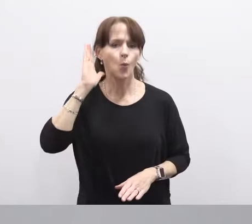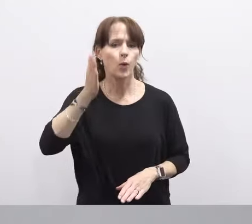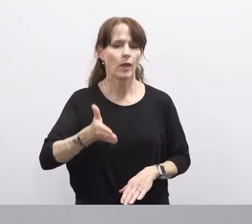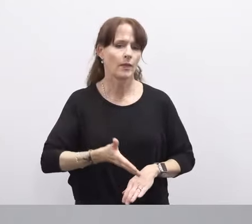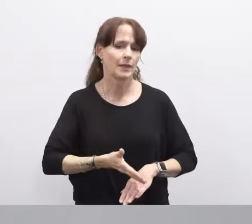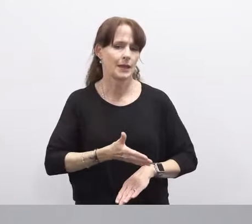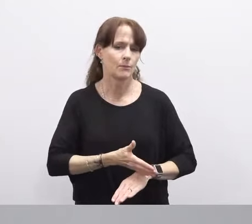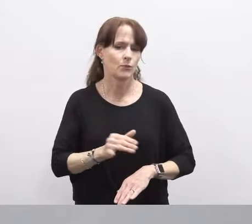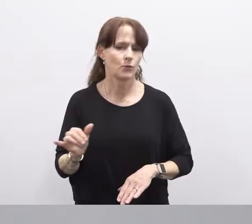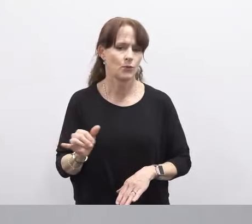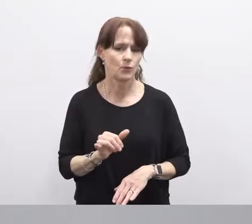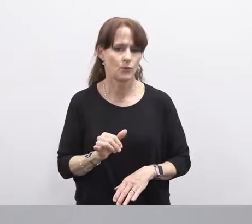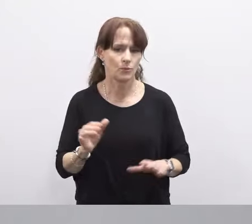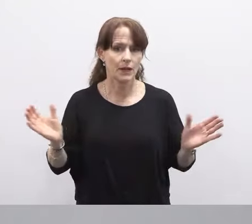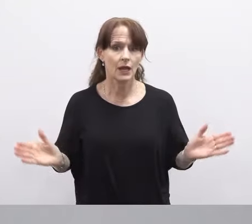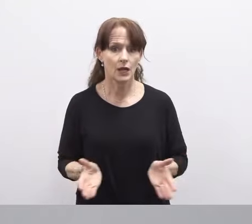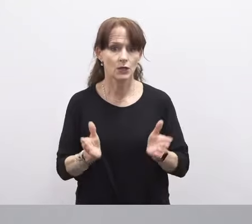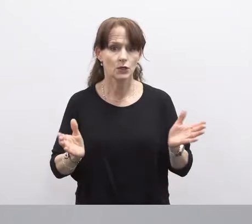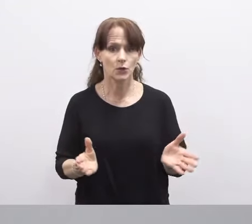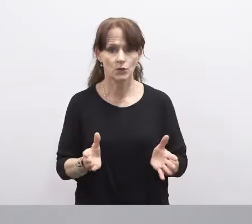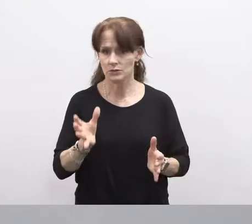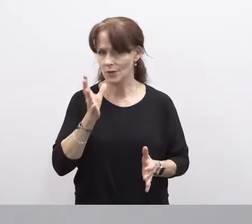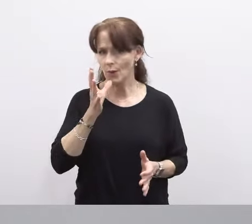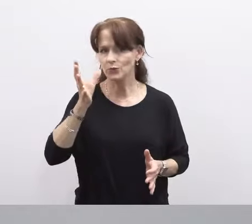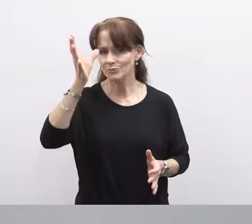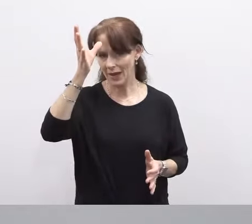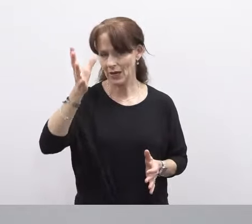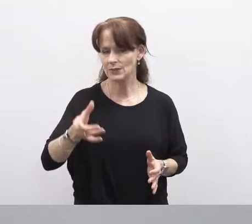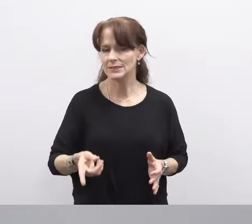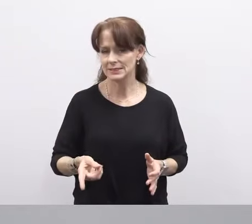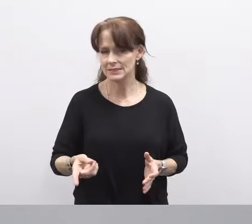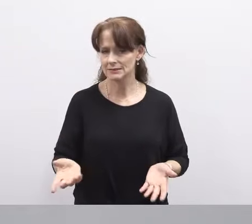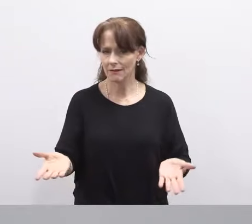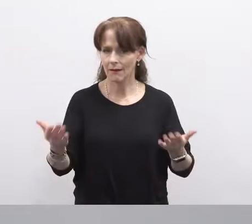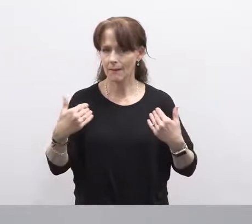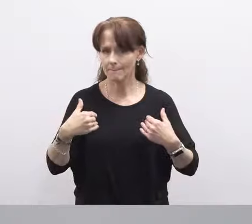But I would encourage our Jordan parents to come along